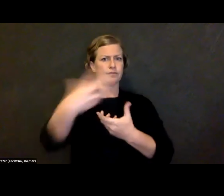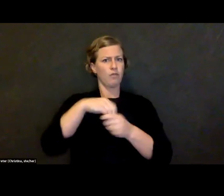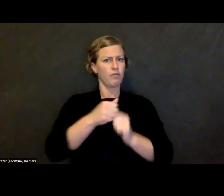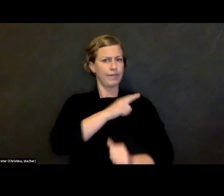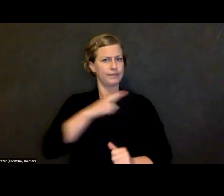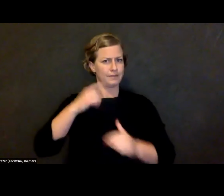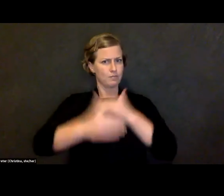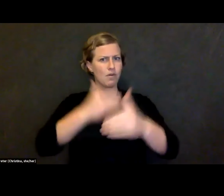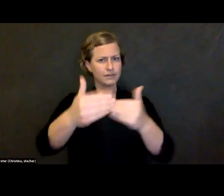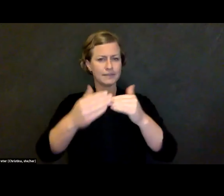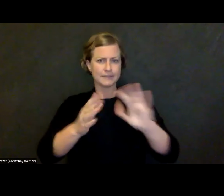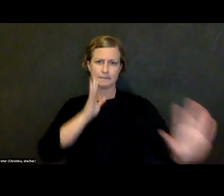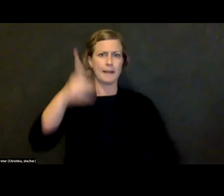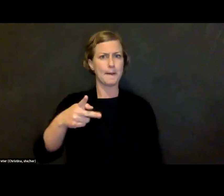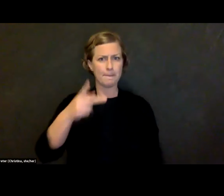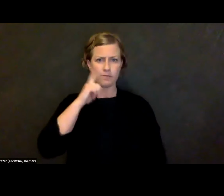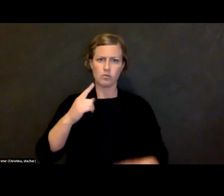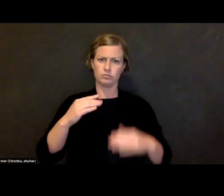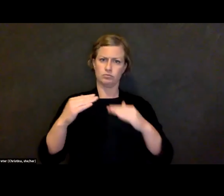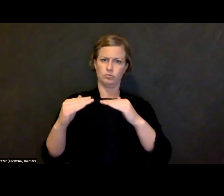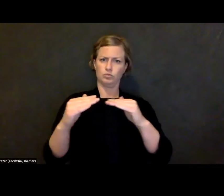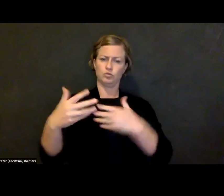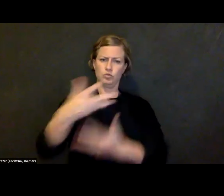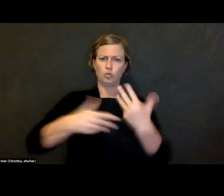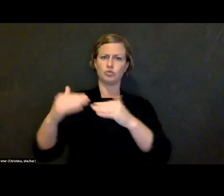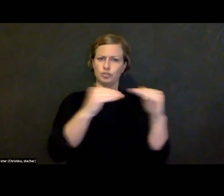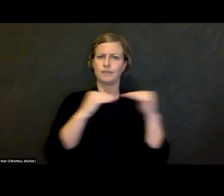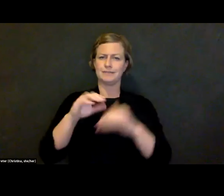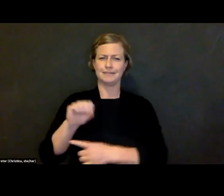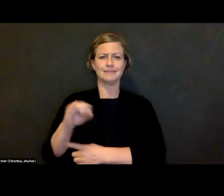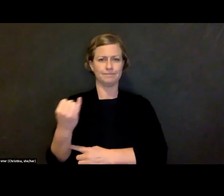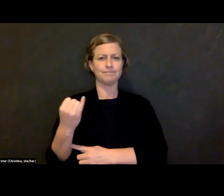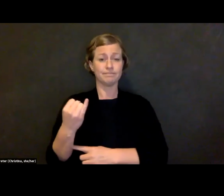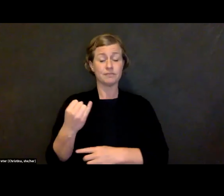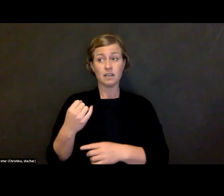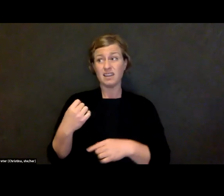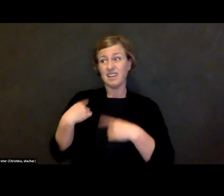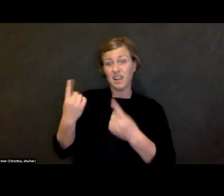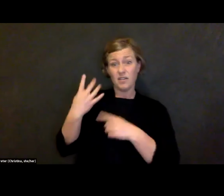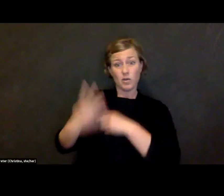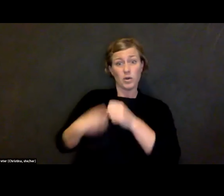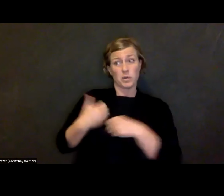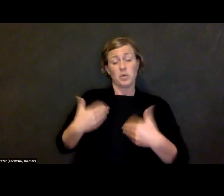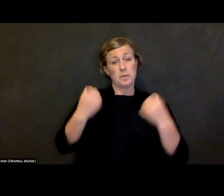with legislators over the next two days. And I applaud you for participating in the legislative process and for speaking out and working